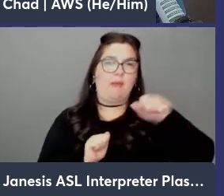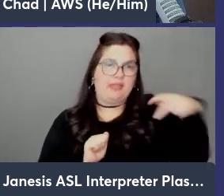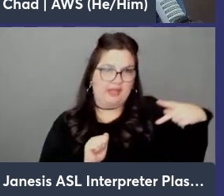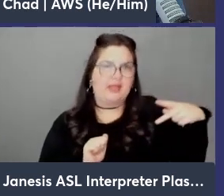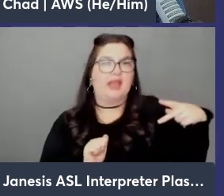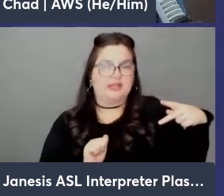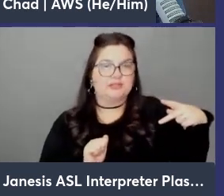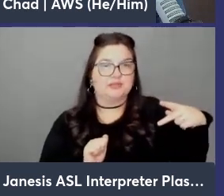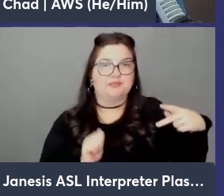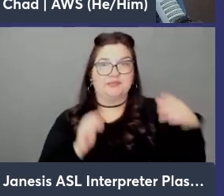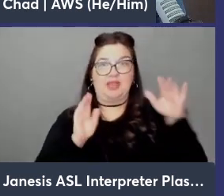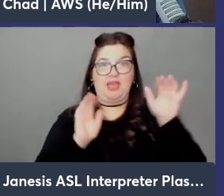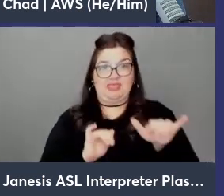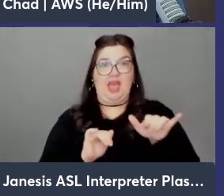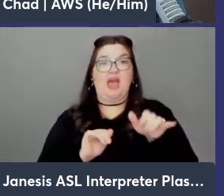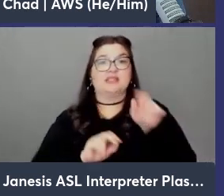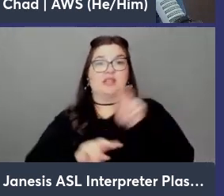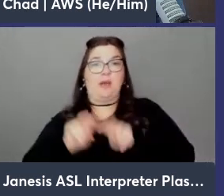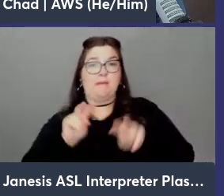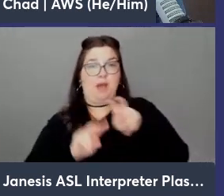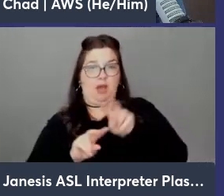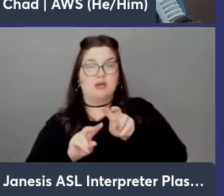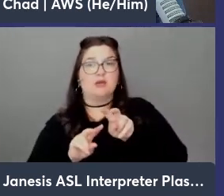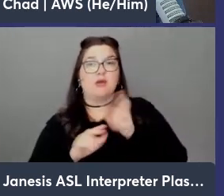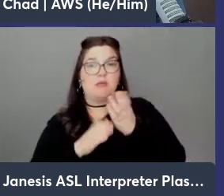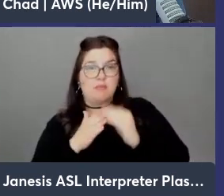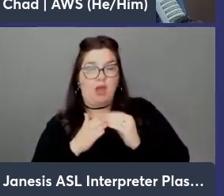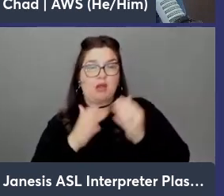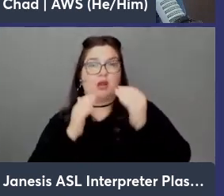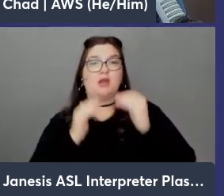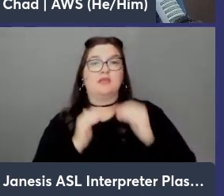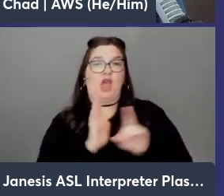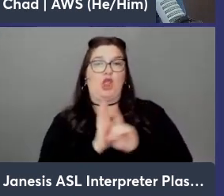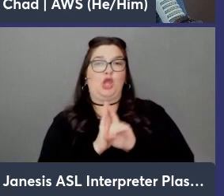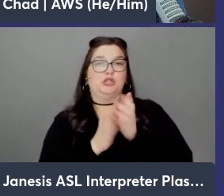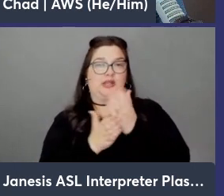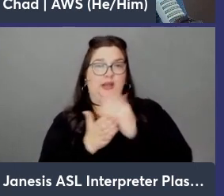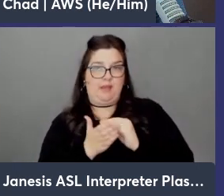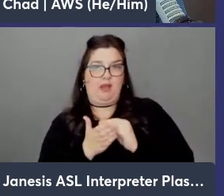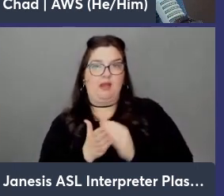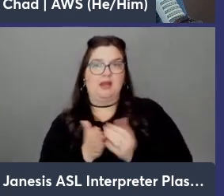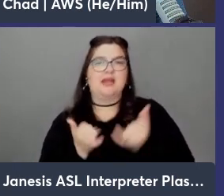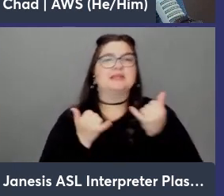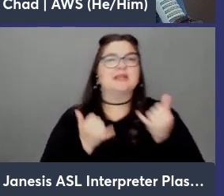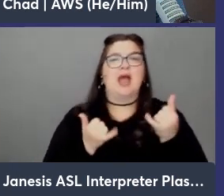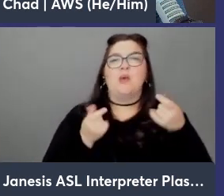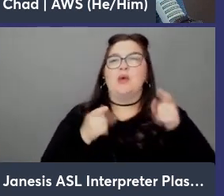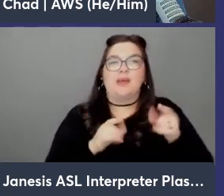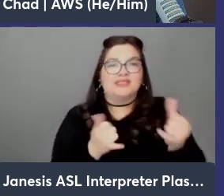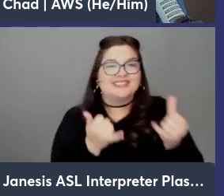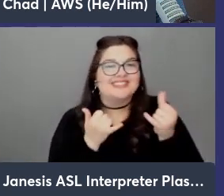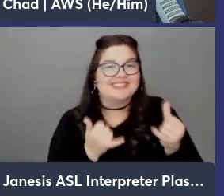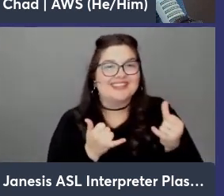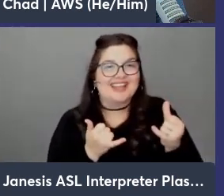That's a monitoring part, that's an alerting part. But what happens now? Let's actually take an example.